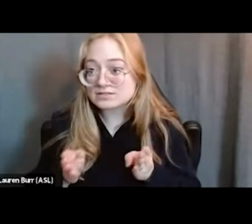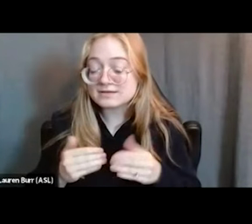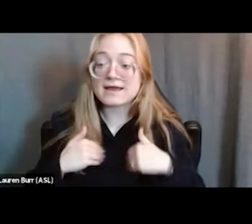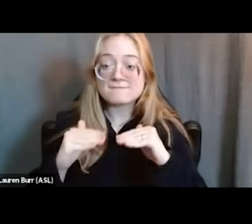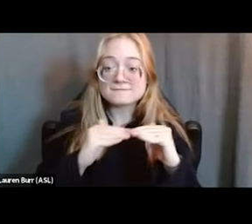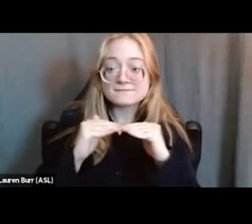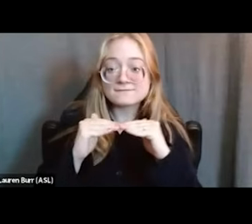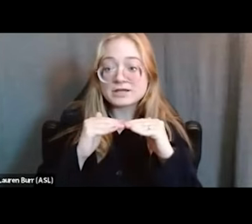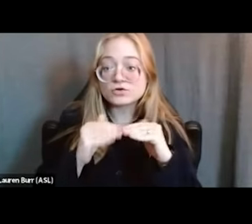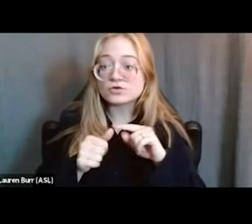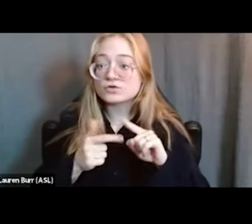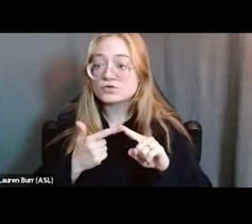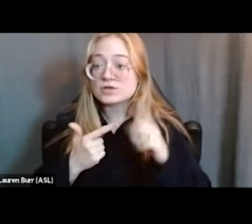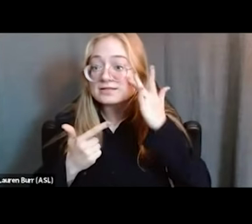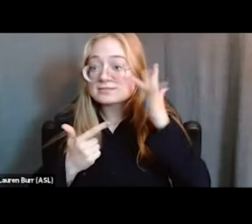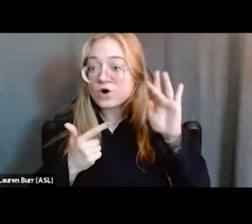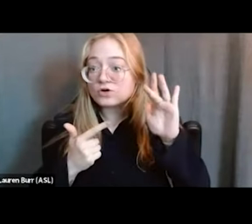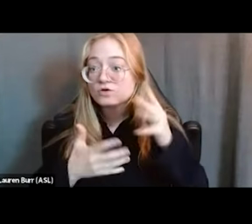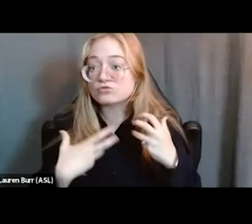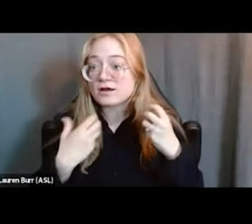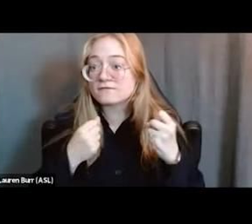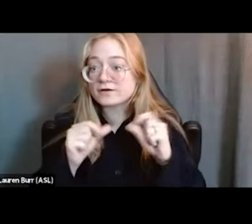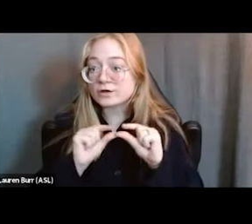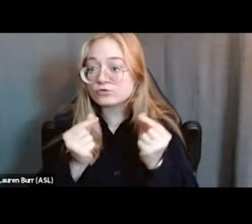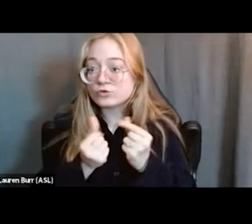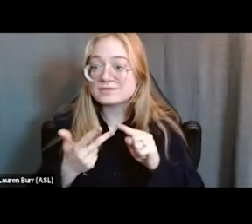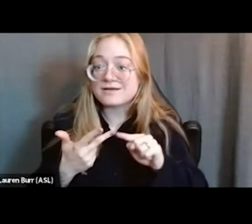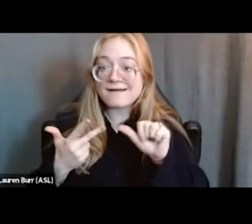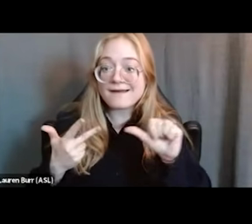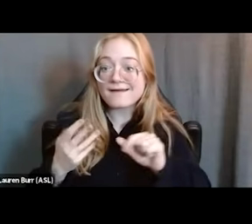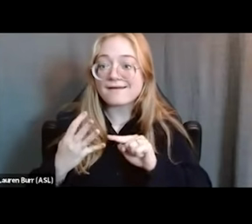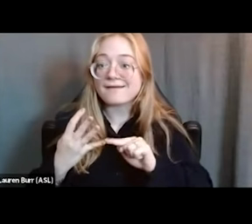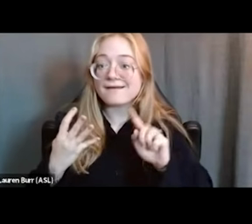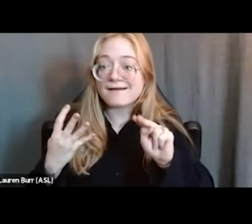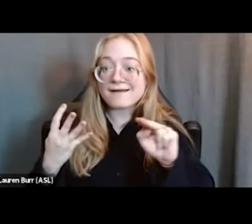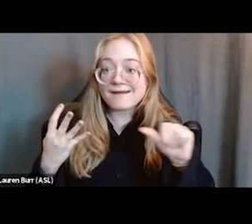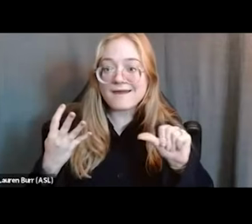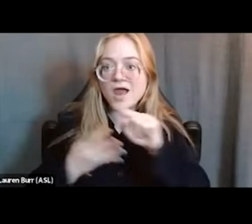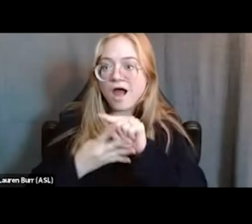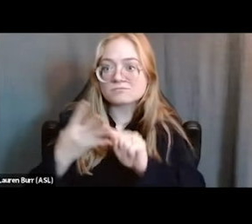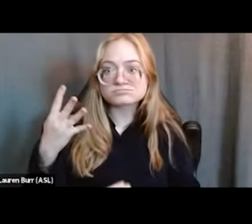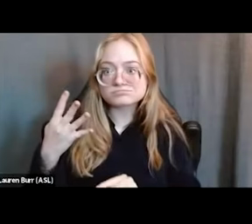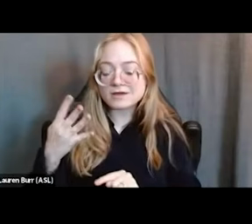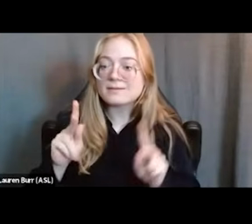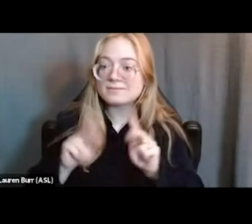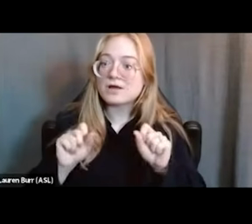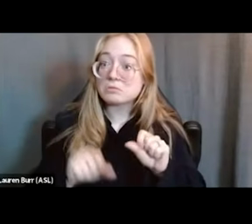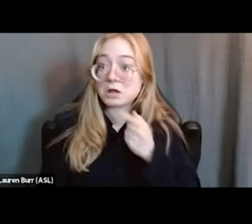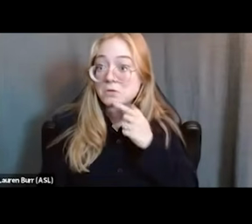smart recovery groups or AAA and NA in those spaces so that clients can opt into those services if they desire,